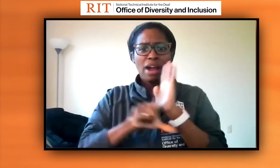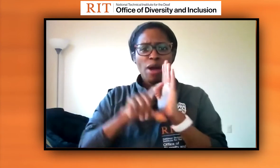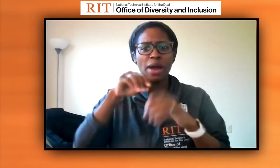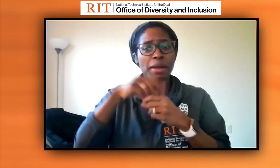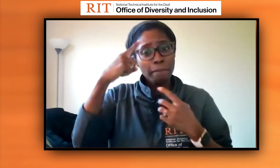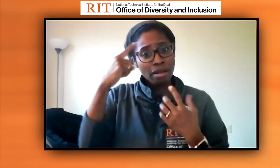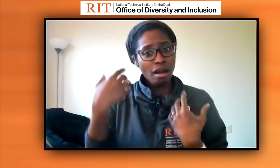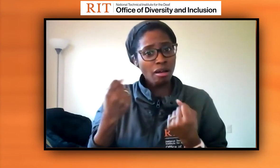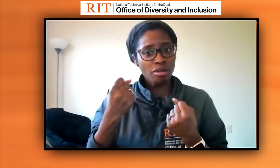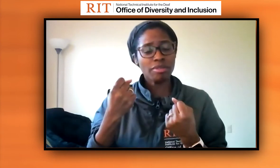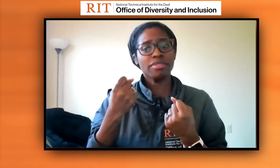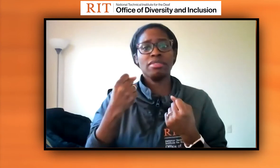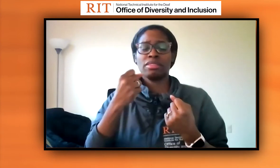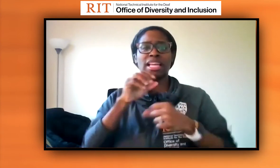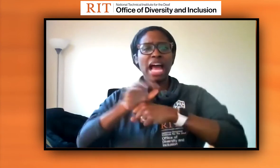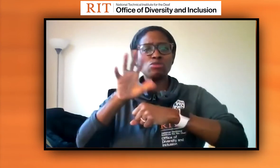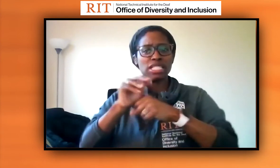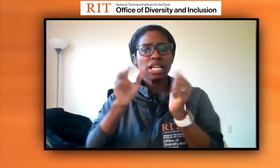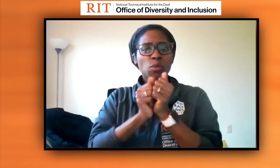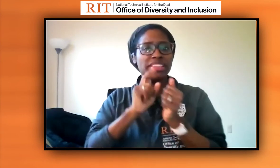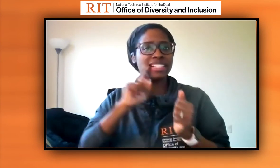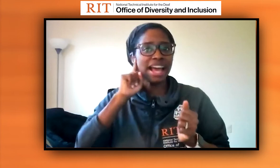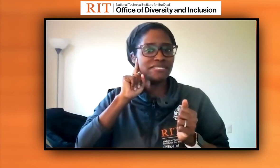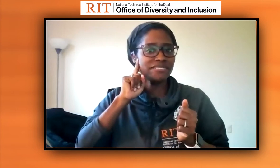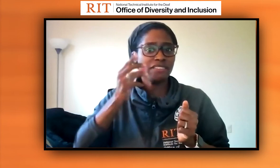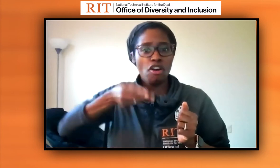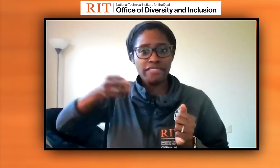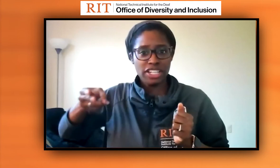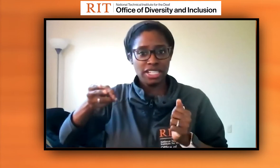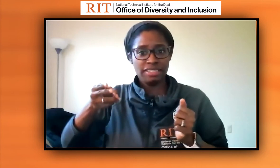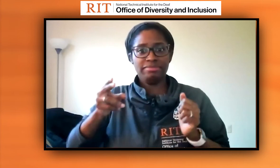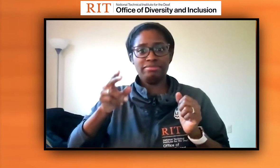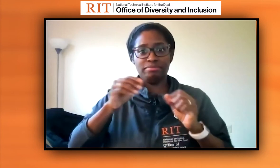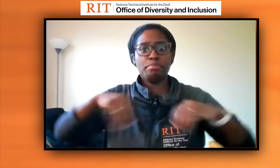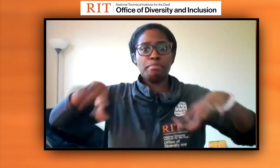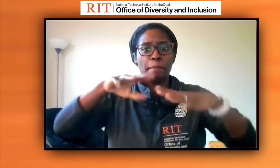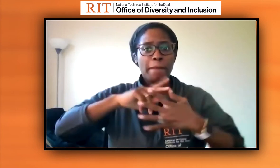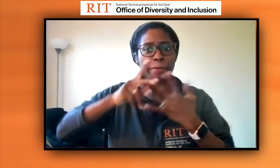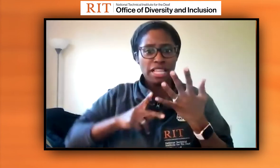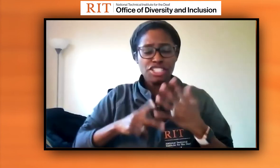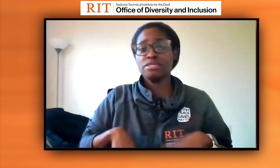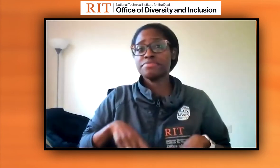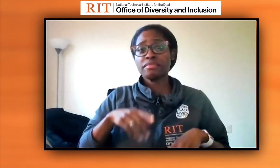So, I do have a very strong background in mental health and counseling Deaf and hard-of-hearing individuals.